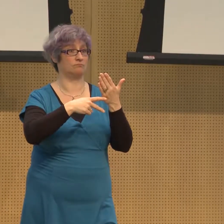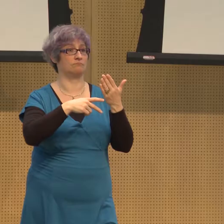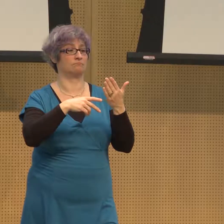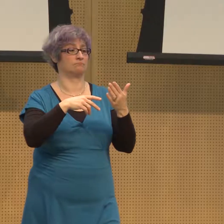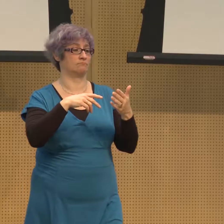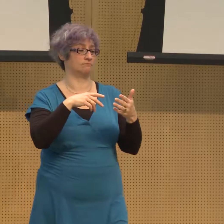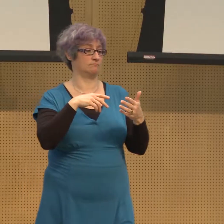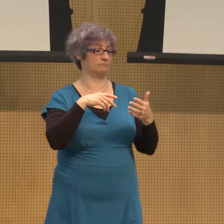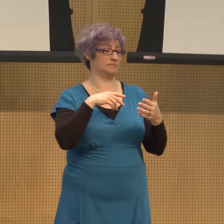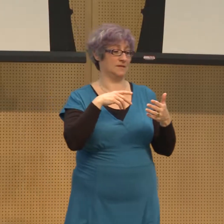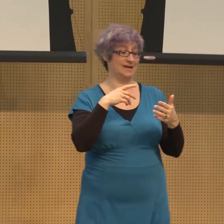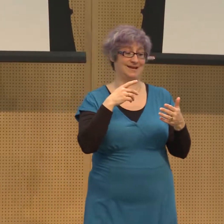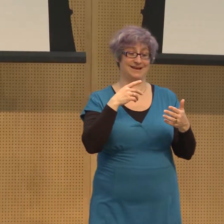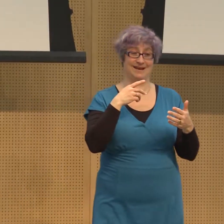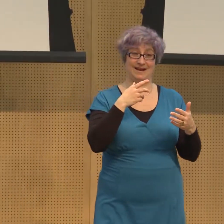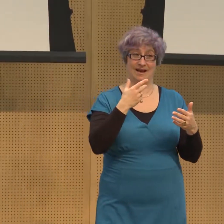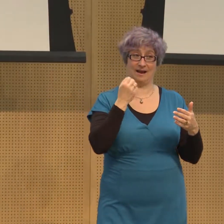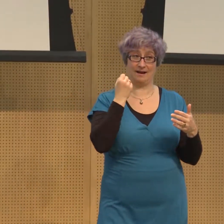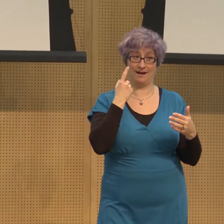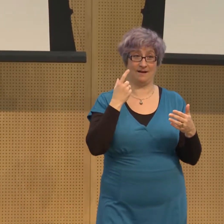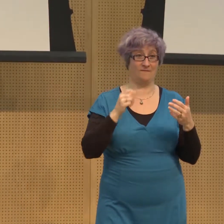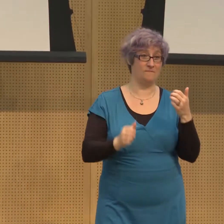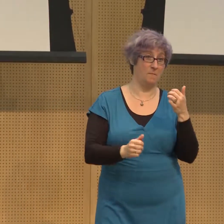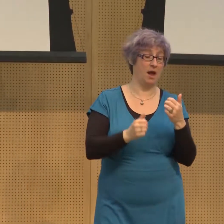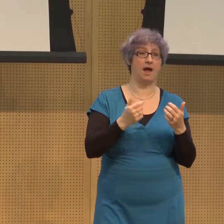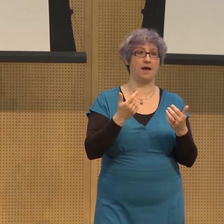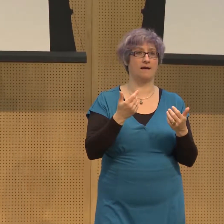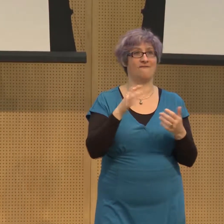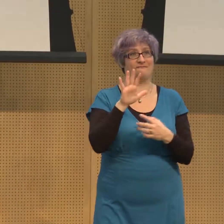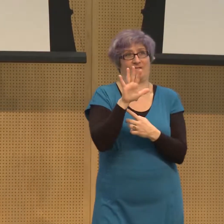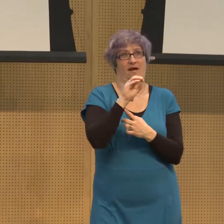One, we support a high-school interpreting program.